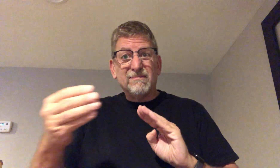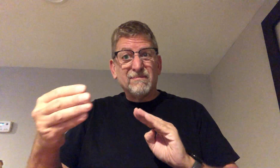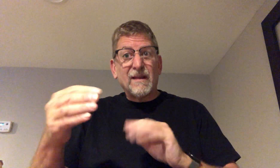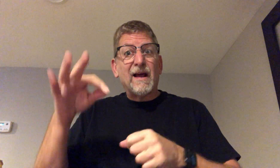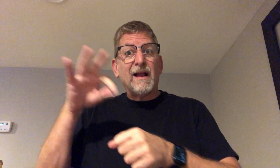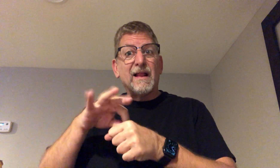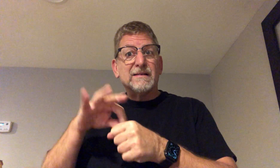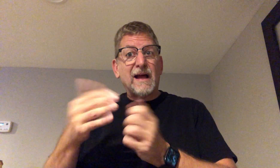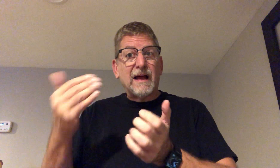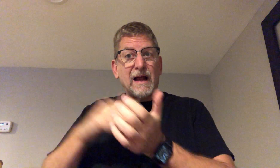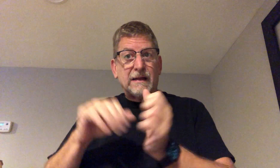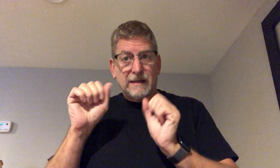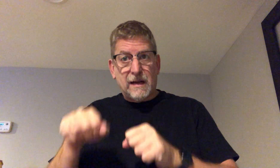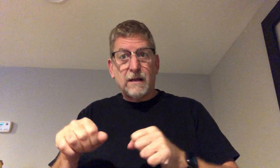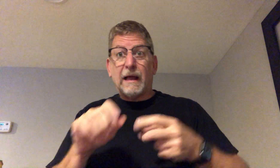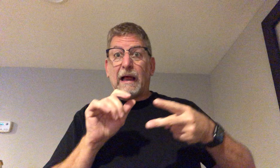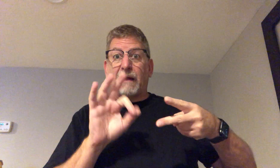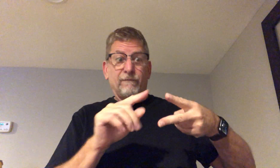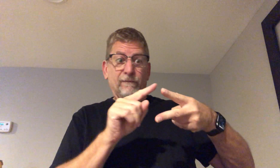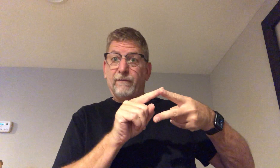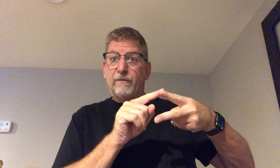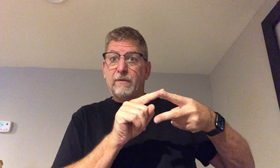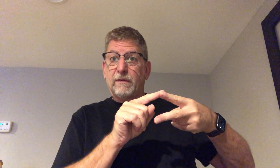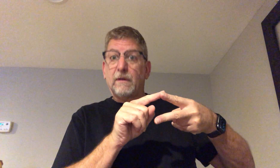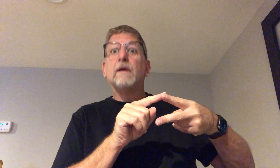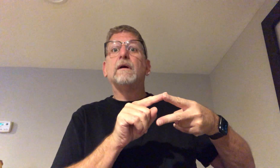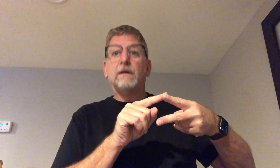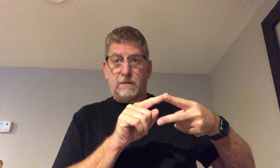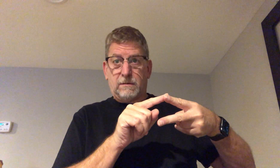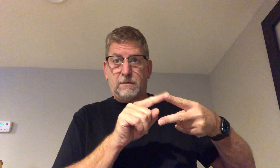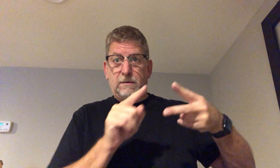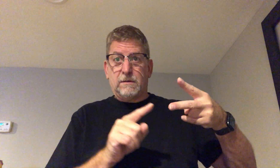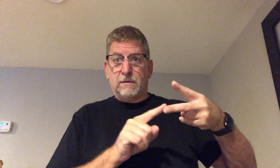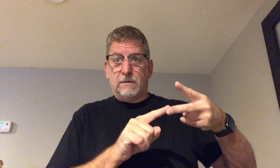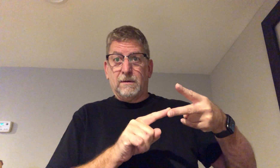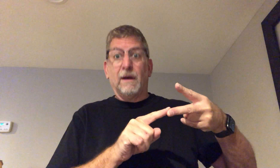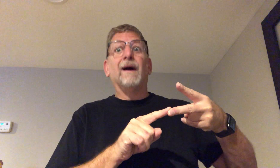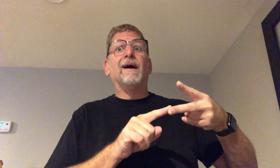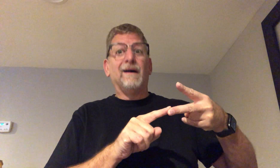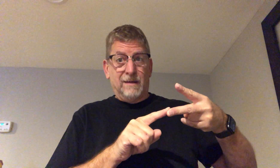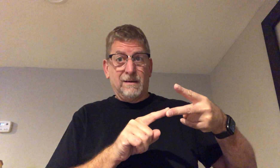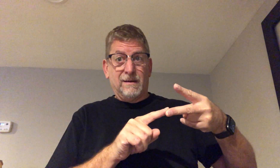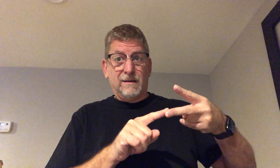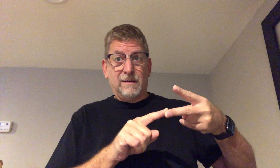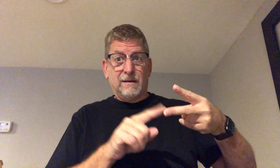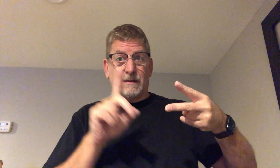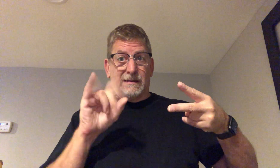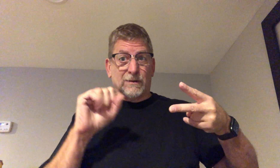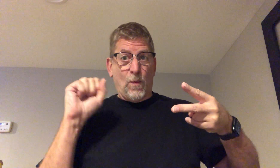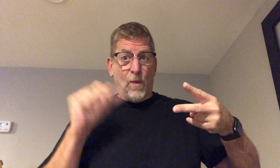he is elected again. However, if he is removed and also the Senate votes